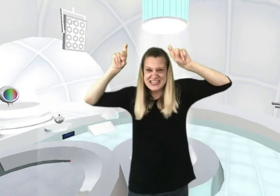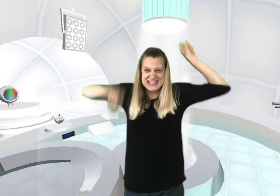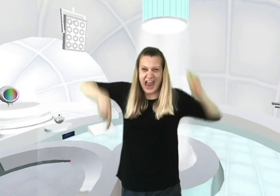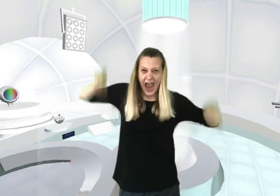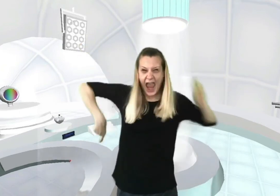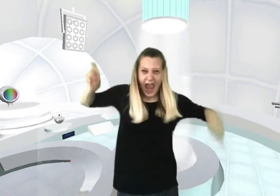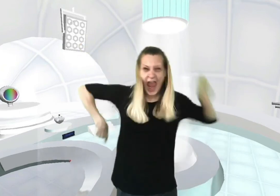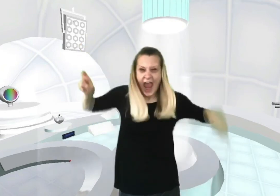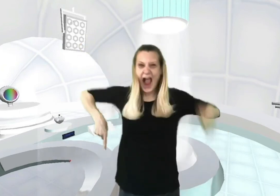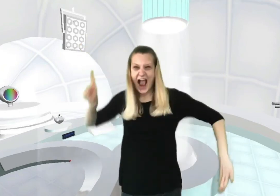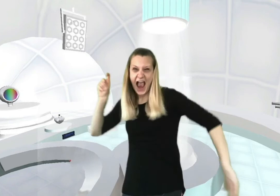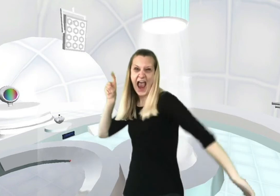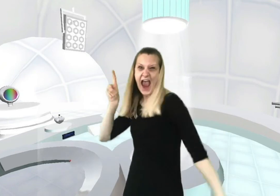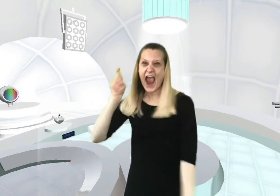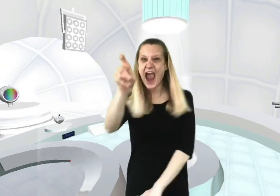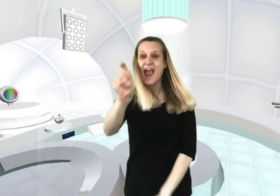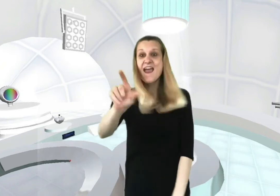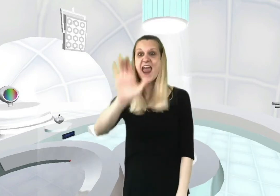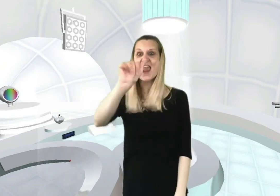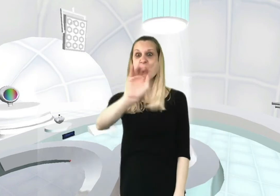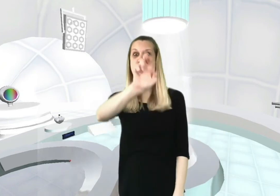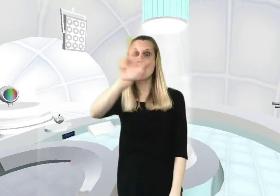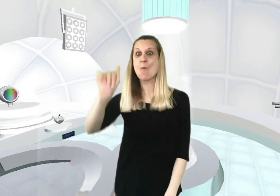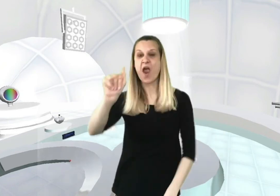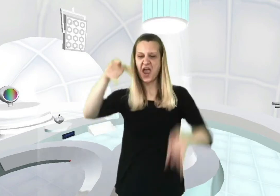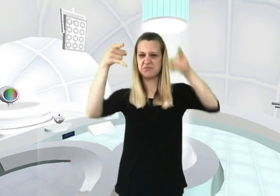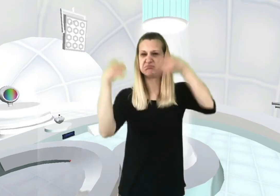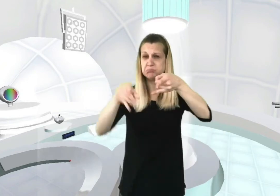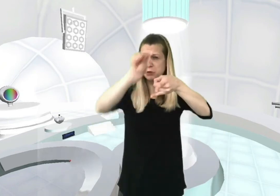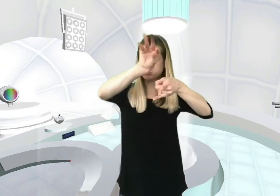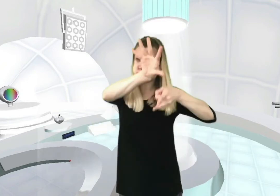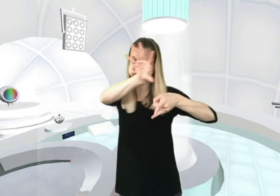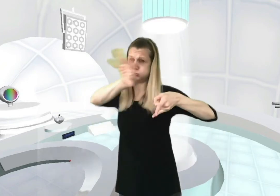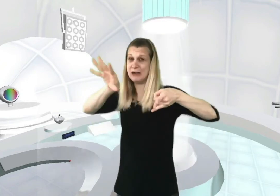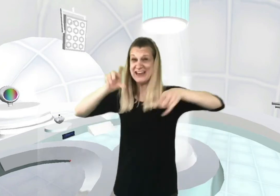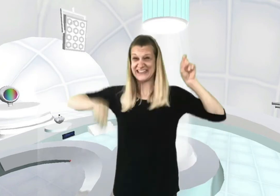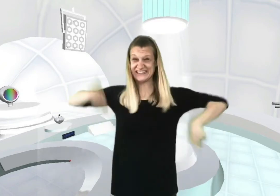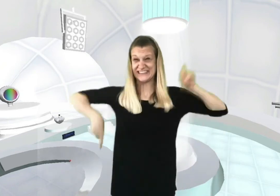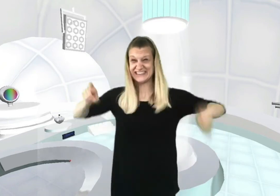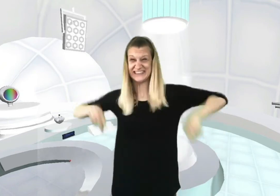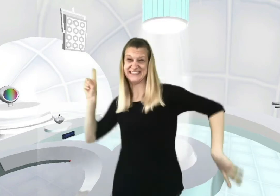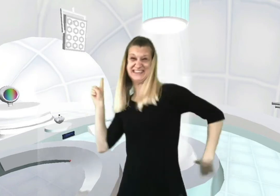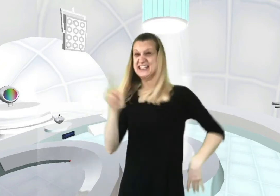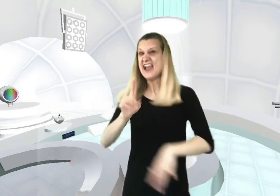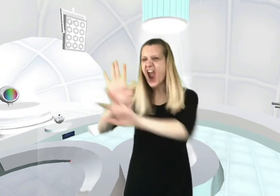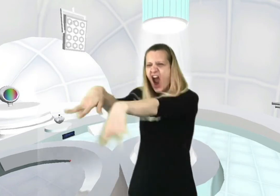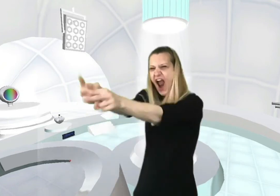he turned away and started running as fast as he could towards the other end of the room where the great camera was standing.